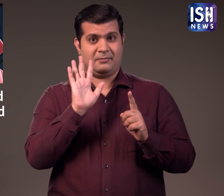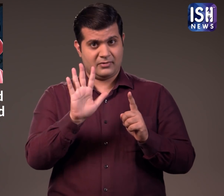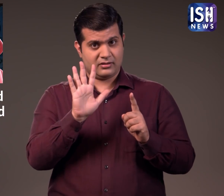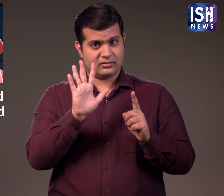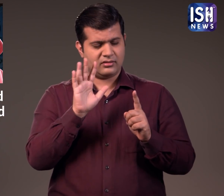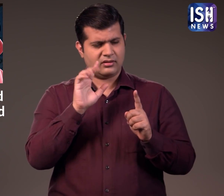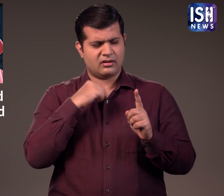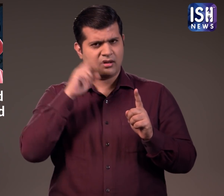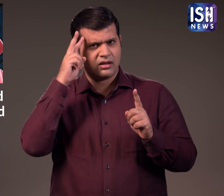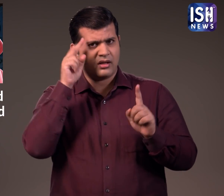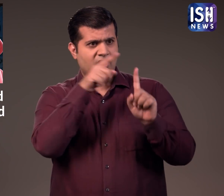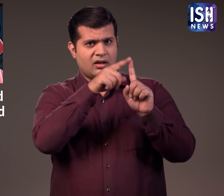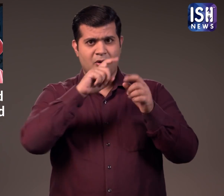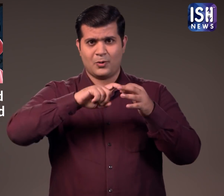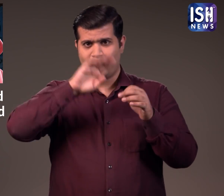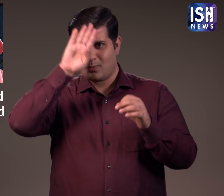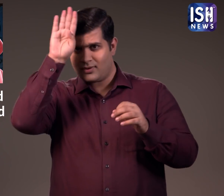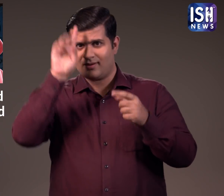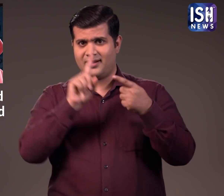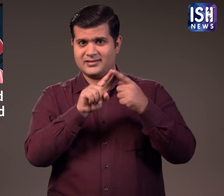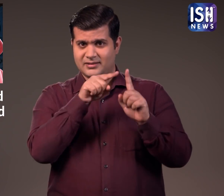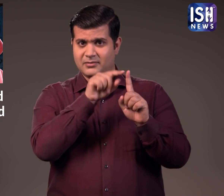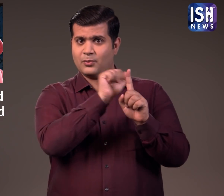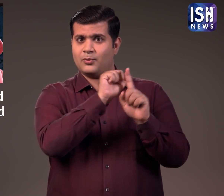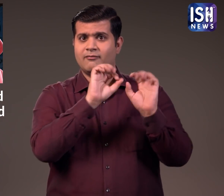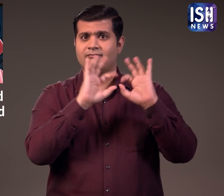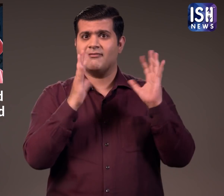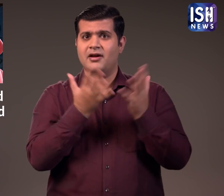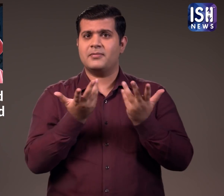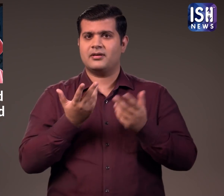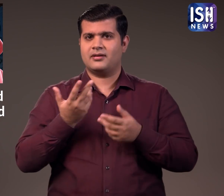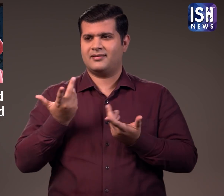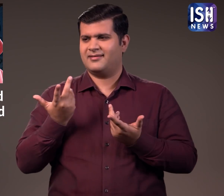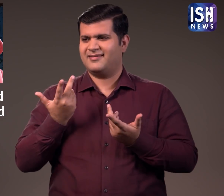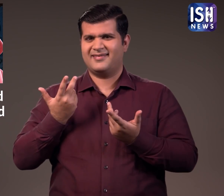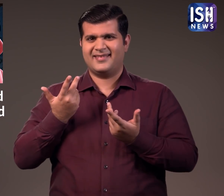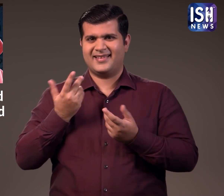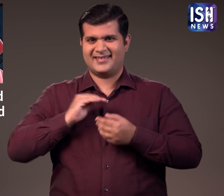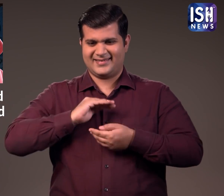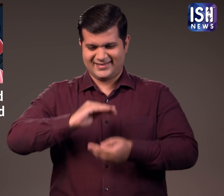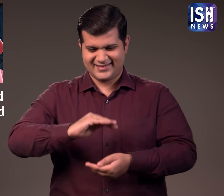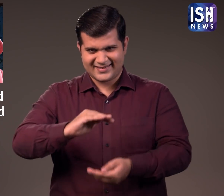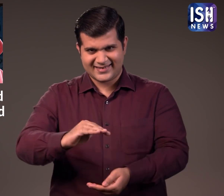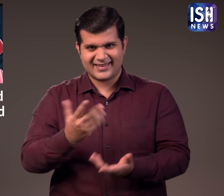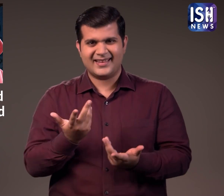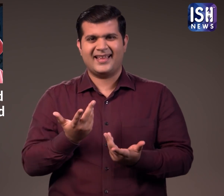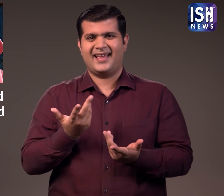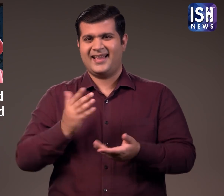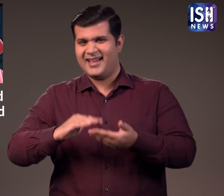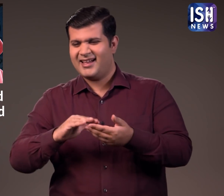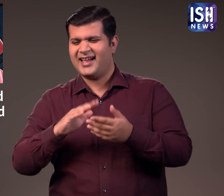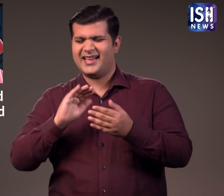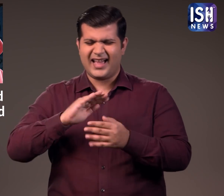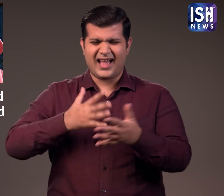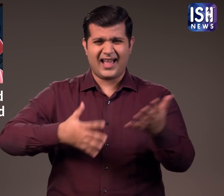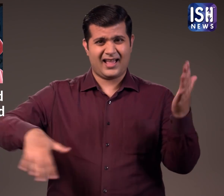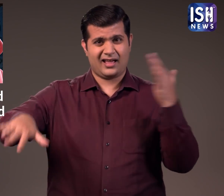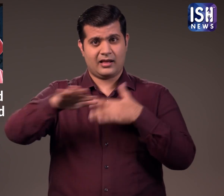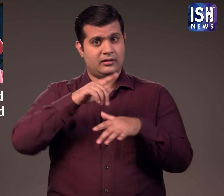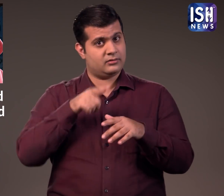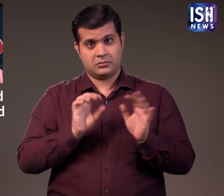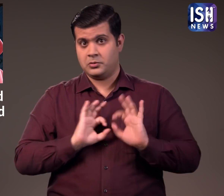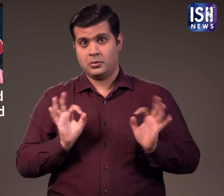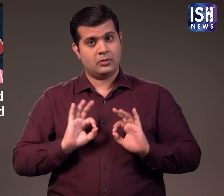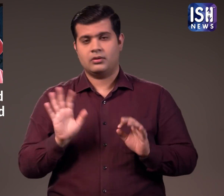What about the Queen's family? Like her spouse, children, grandchildren, etc.? They don't need passports?